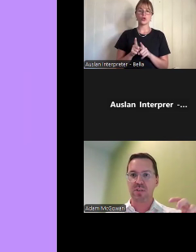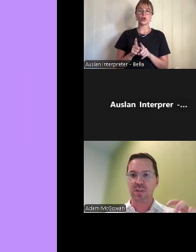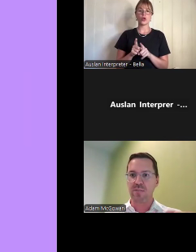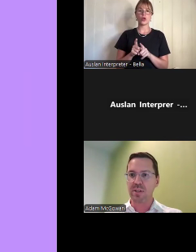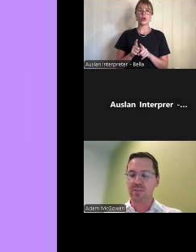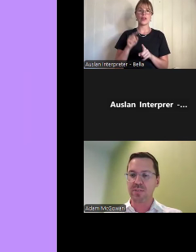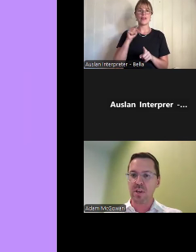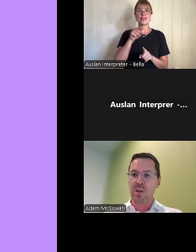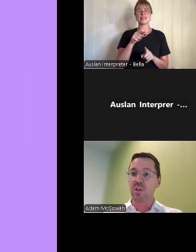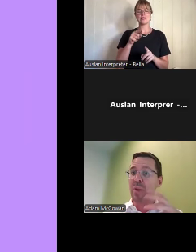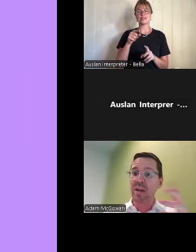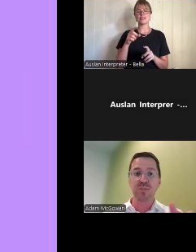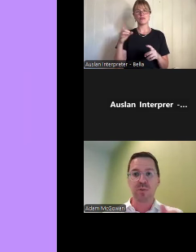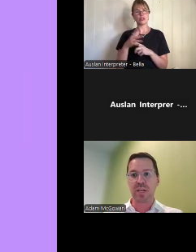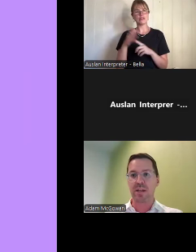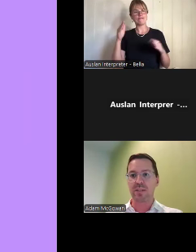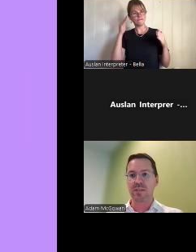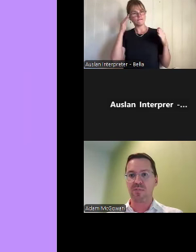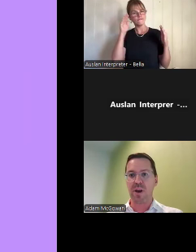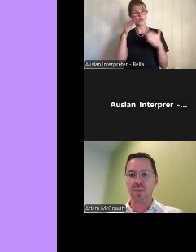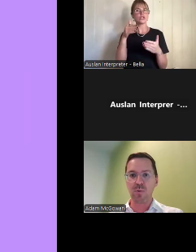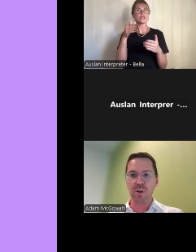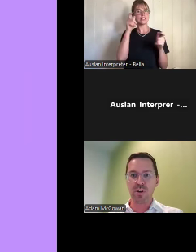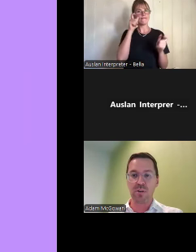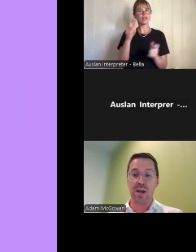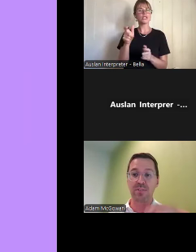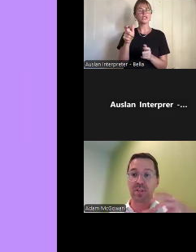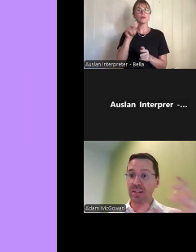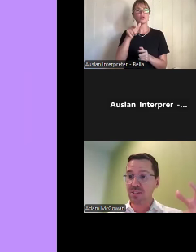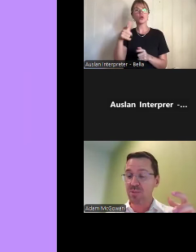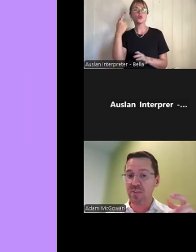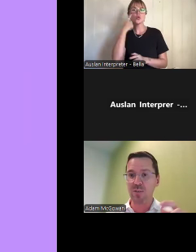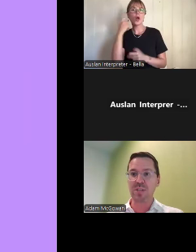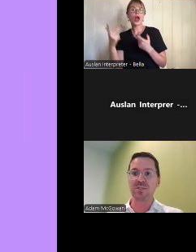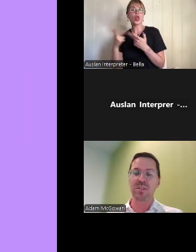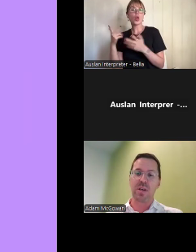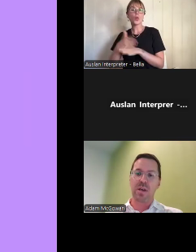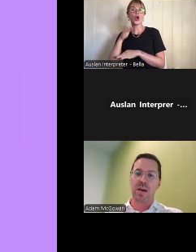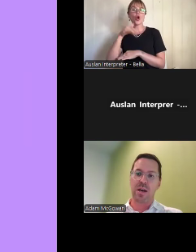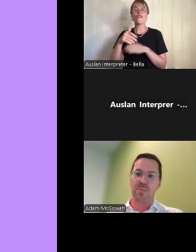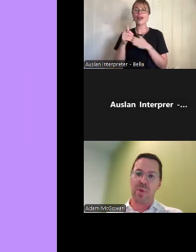on governance, you may have also encountered some of our other work around leadership development